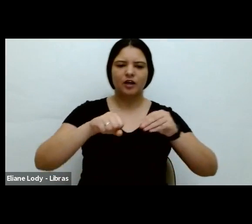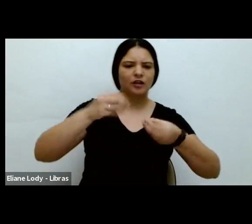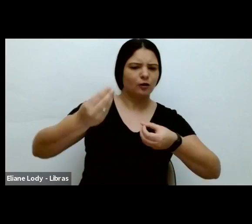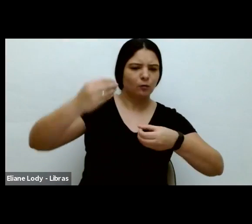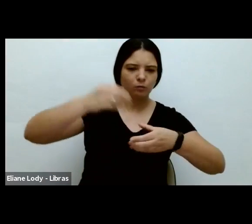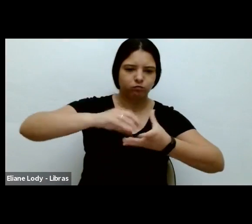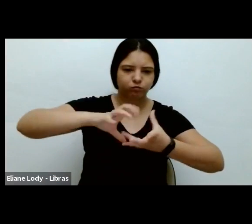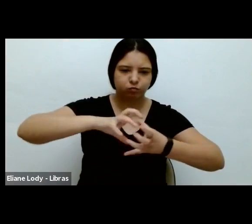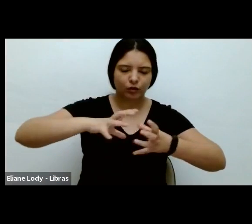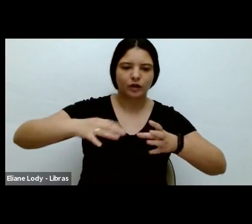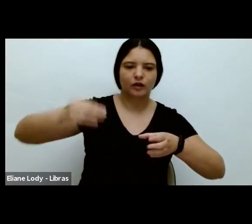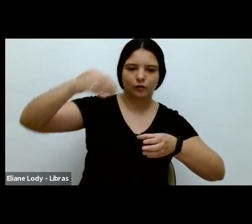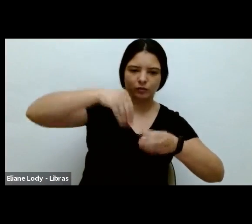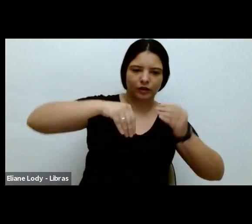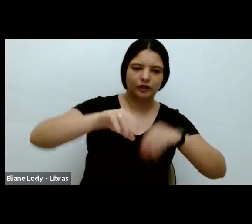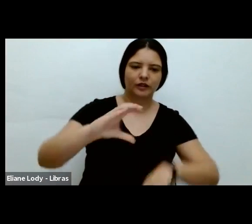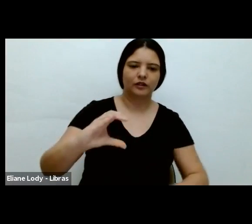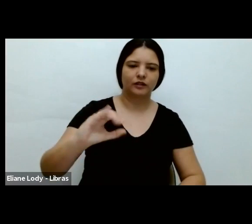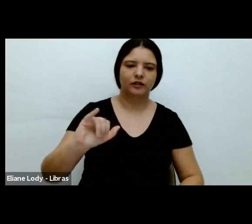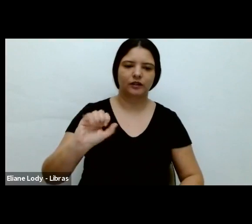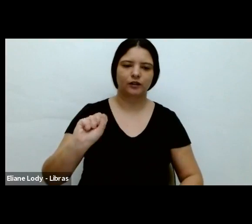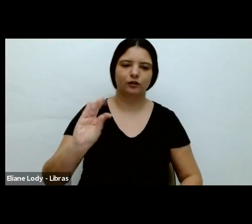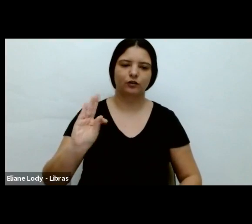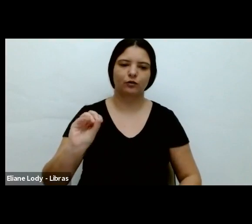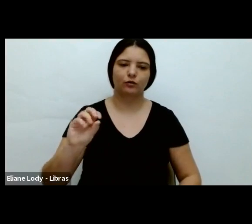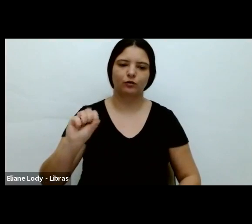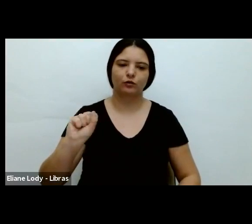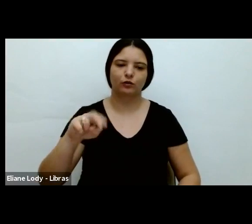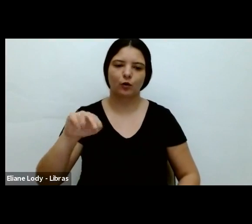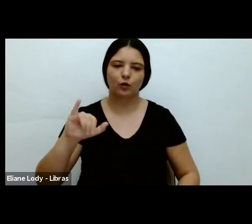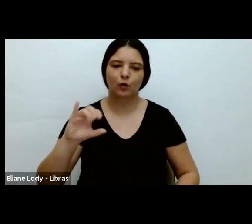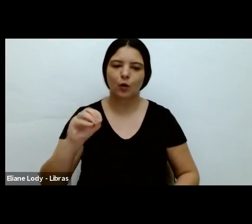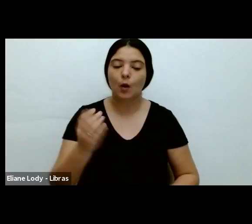these. features Cheetos donald to the Cheetos donald to the food Cheetos donald to the food, food